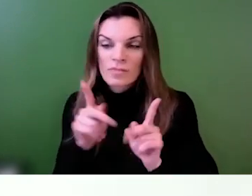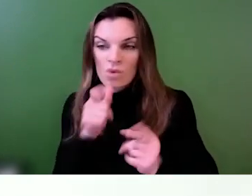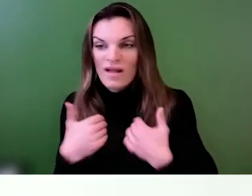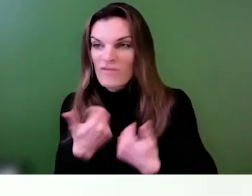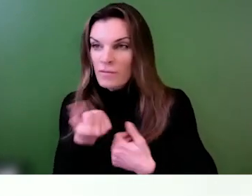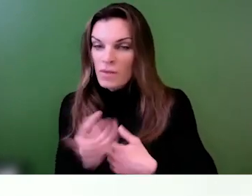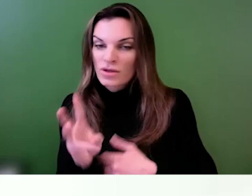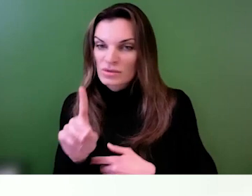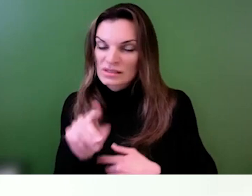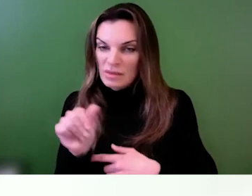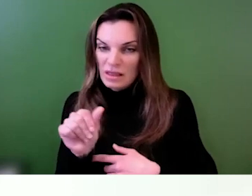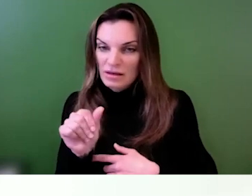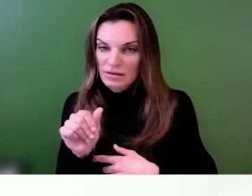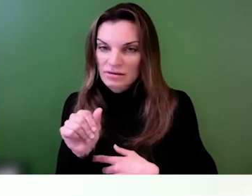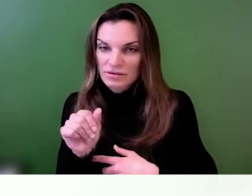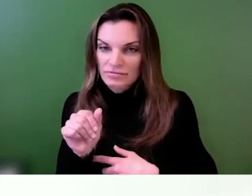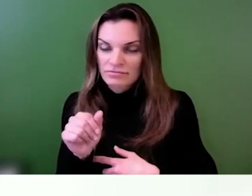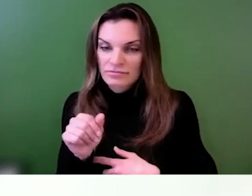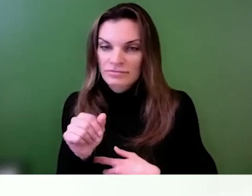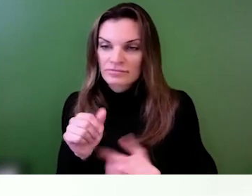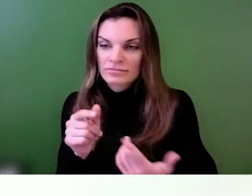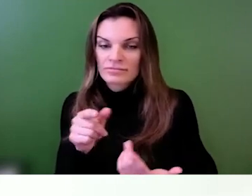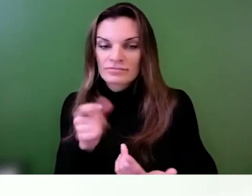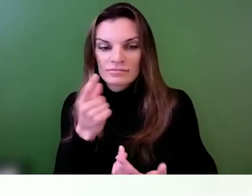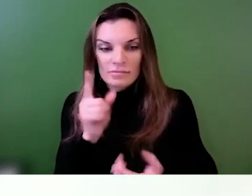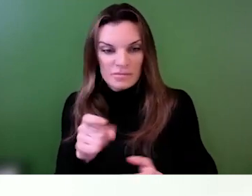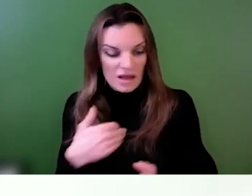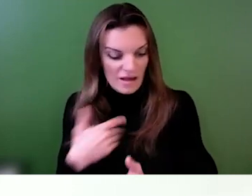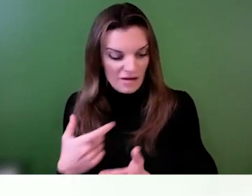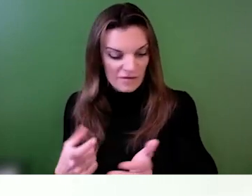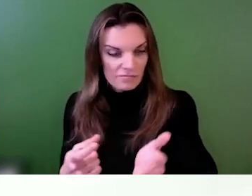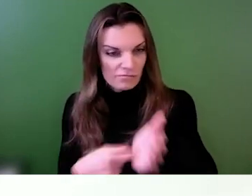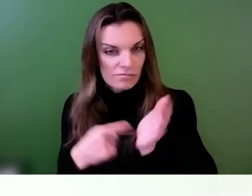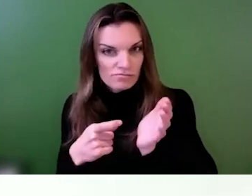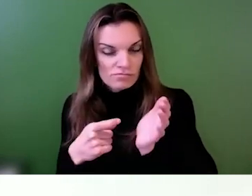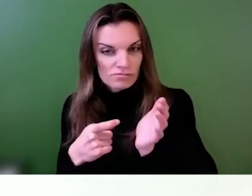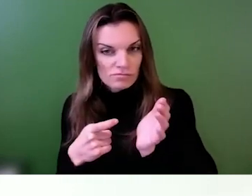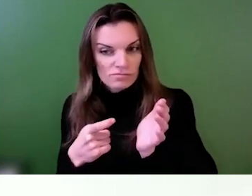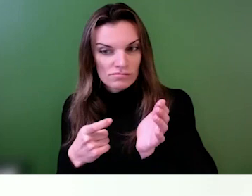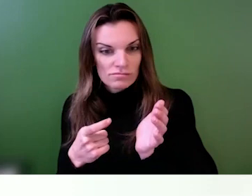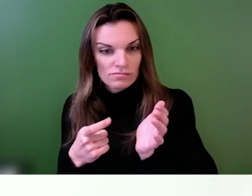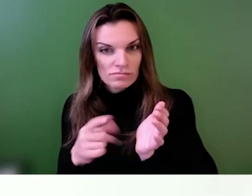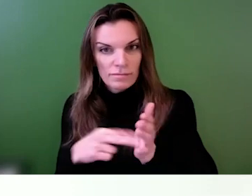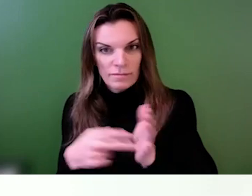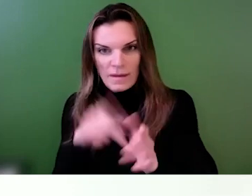not necessarily a requirement that you divide all of your symptoms up and attribute them